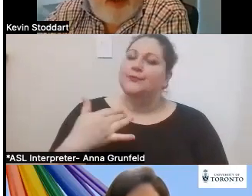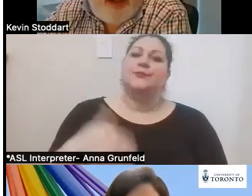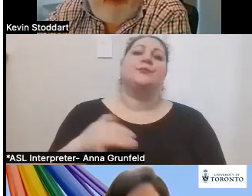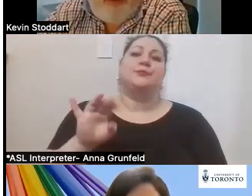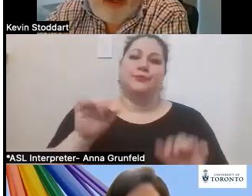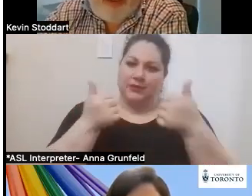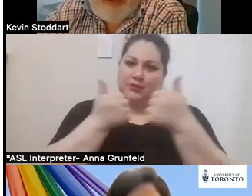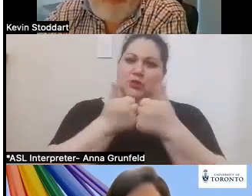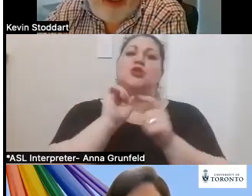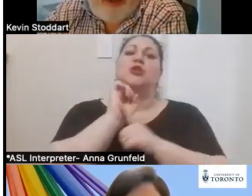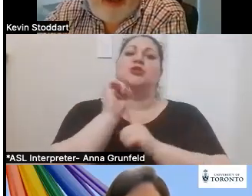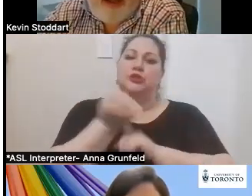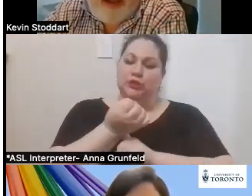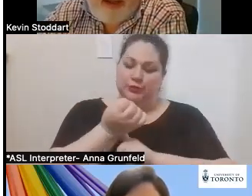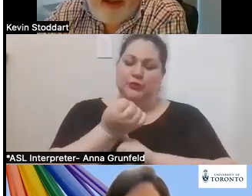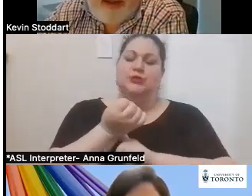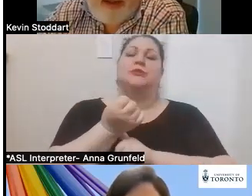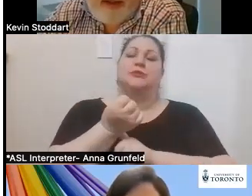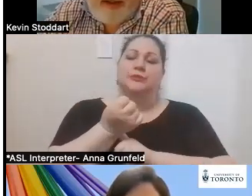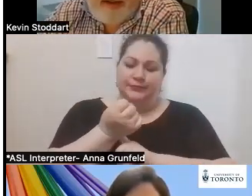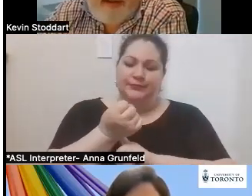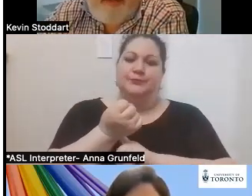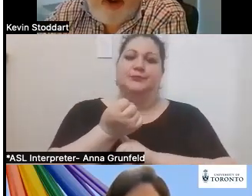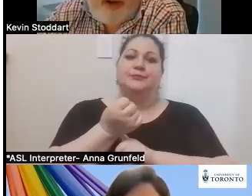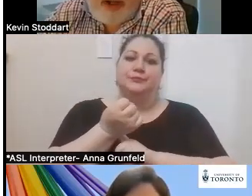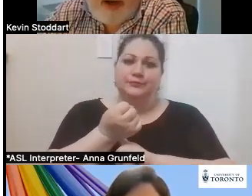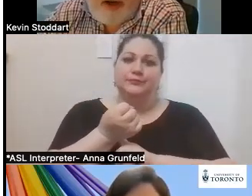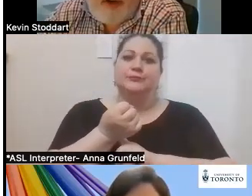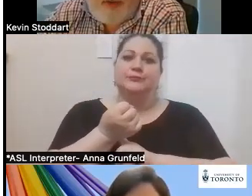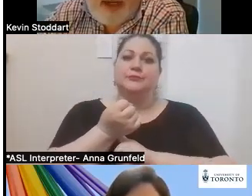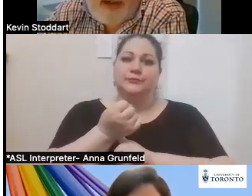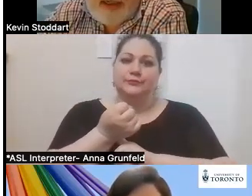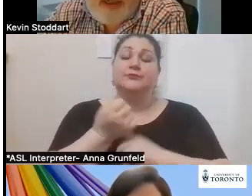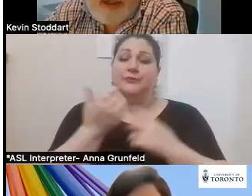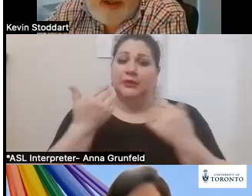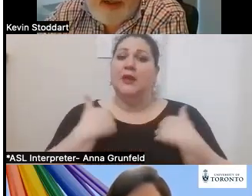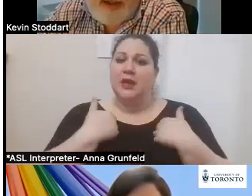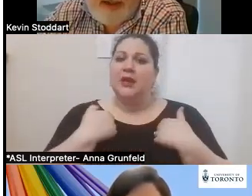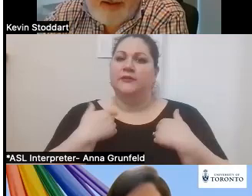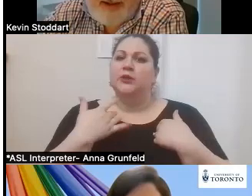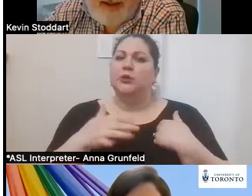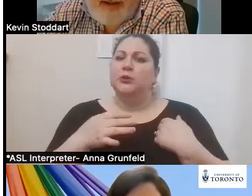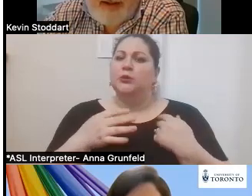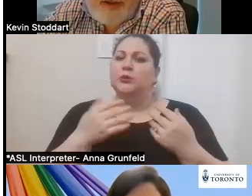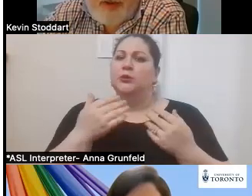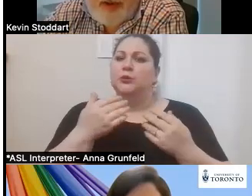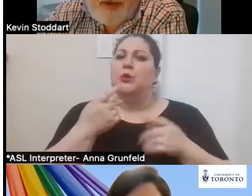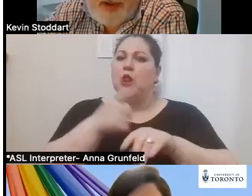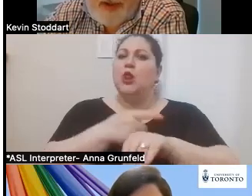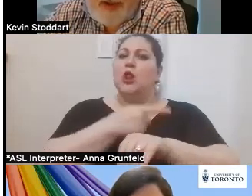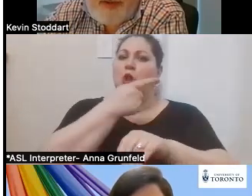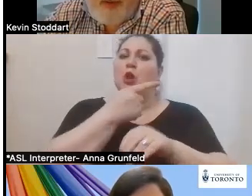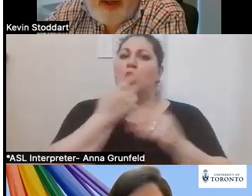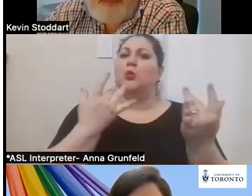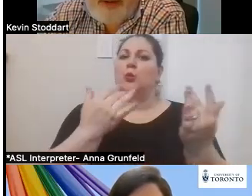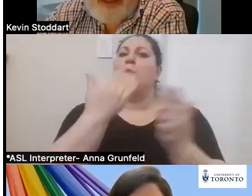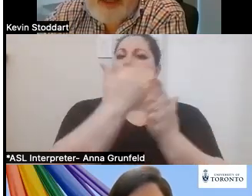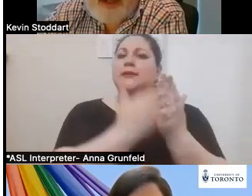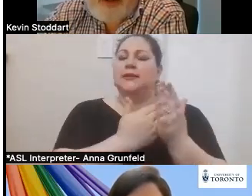We in fact have a fairly long wait list in Toronto here at the Red Path Center.